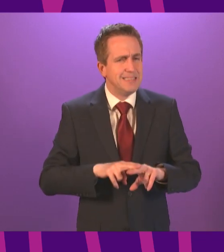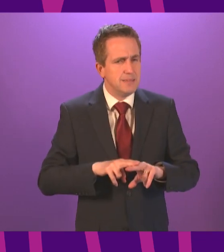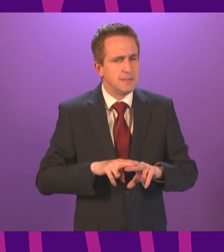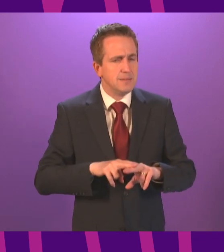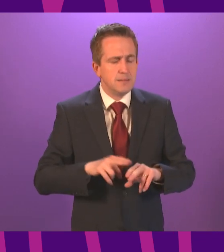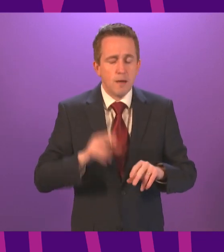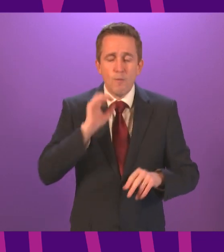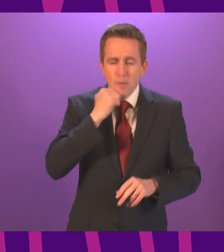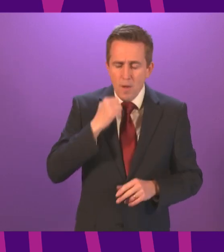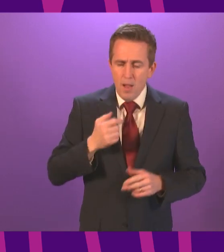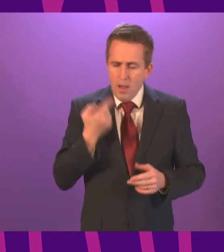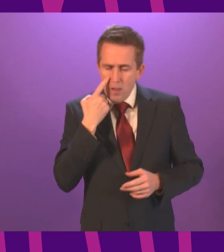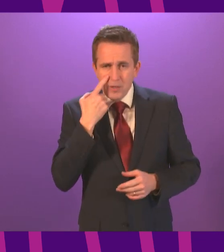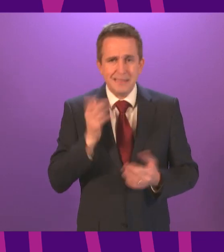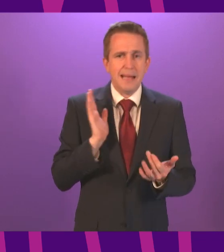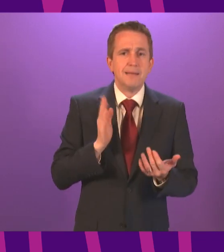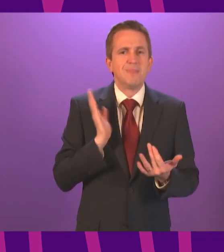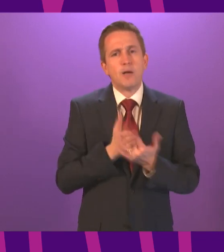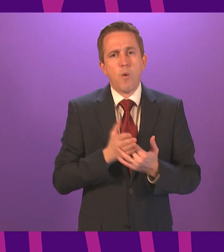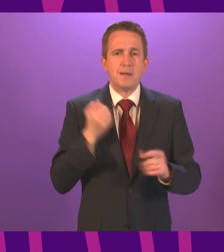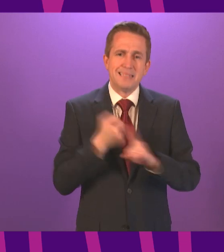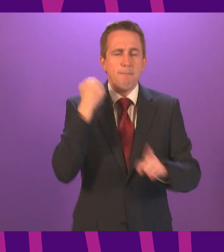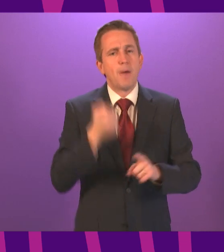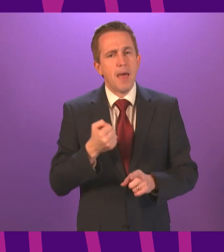is happening right now and to ensure that, as far as possible, the support that we provide